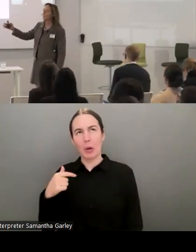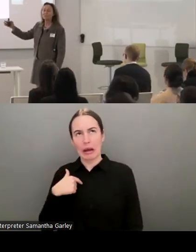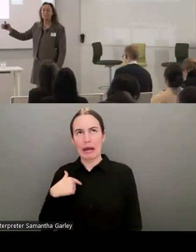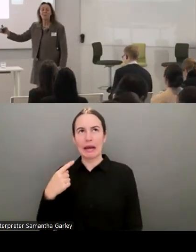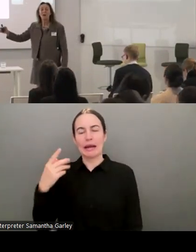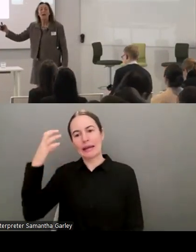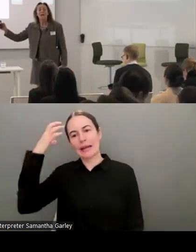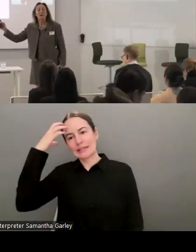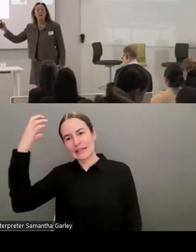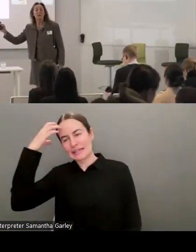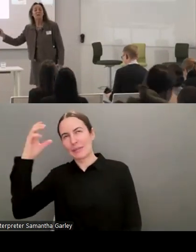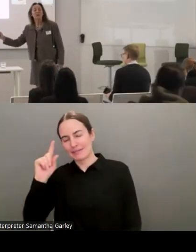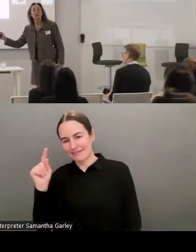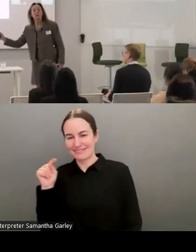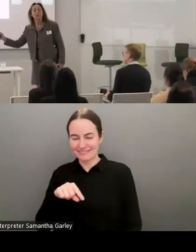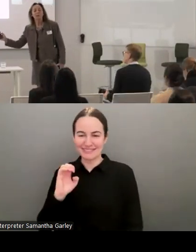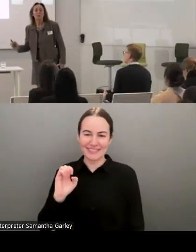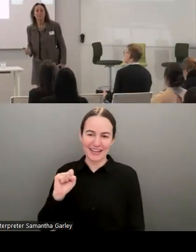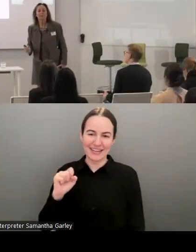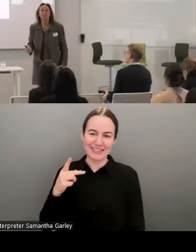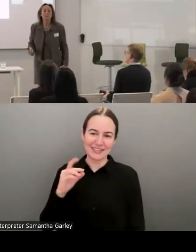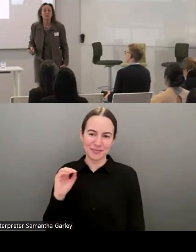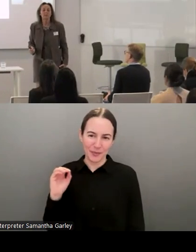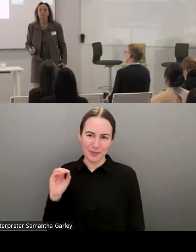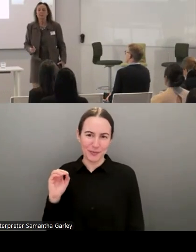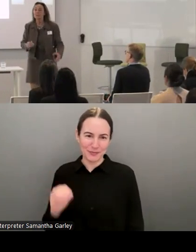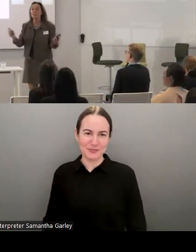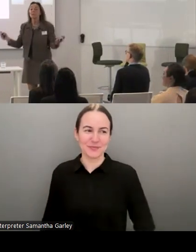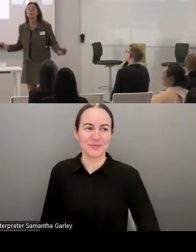So it's Espo. We have had it in the late autumn, which is of course, as you all know,